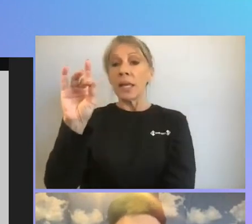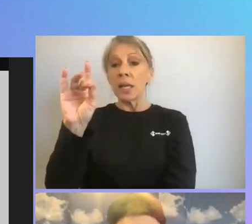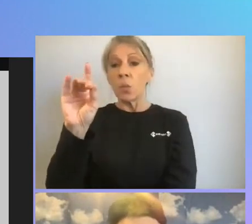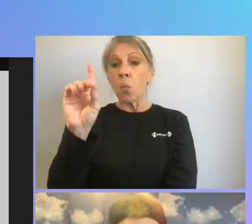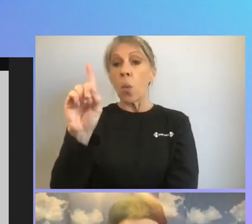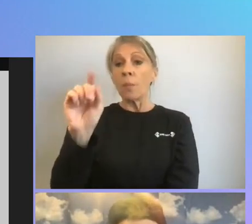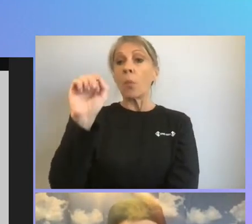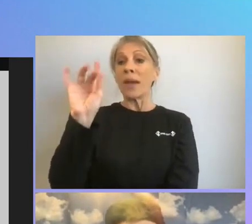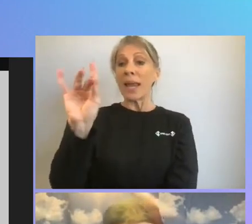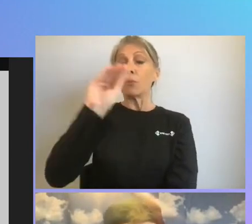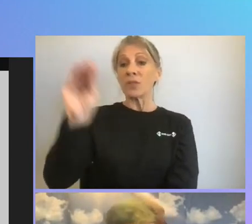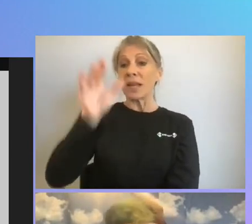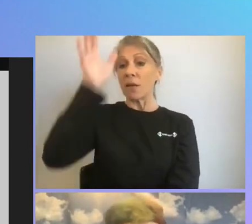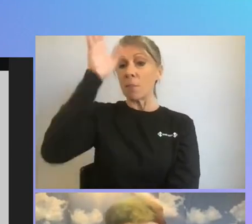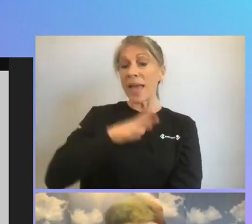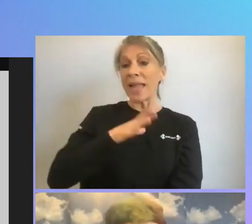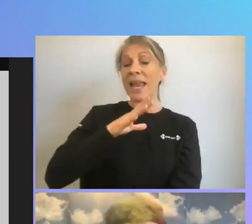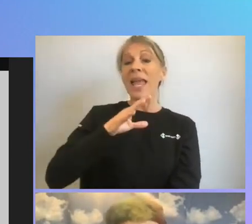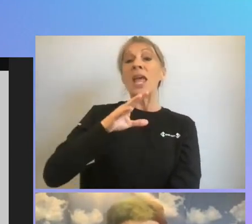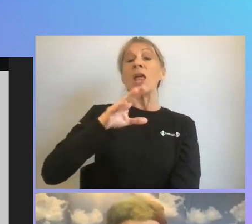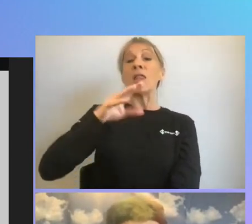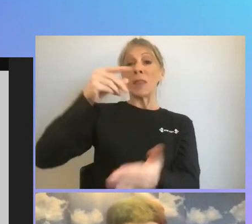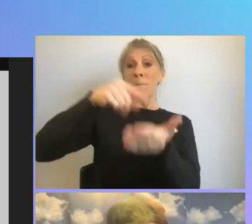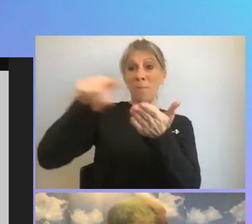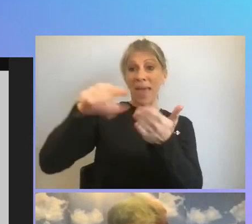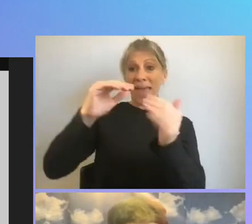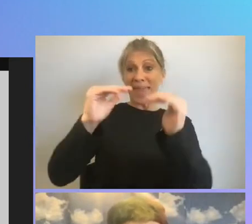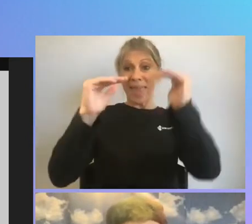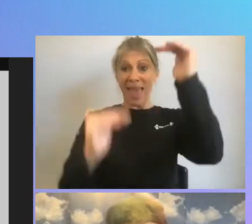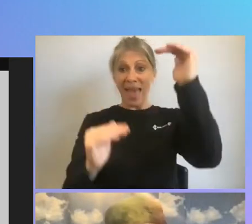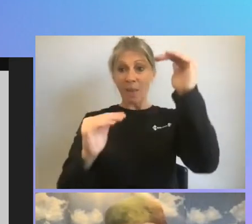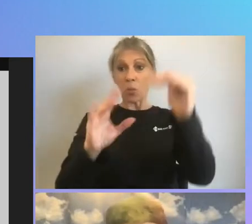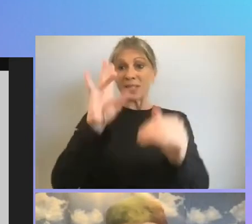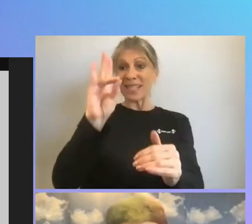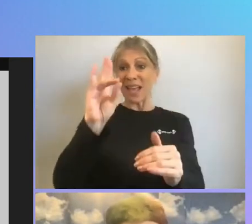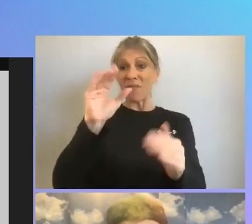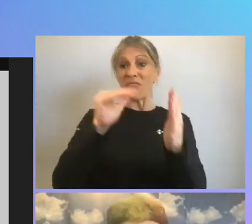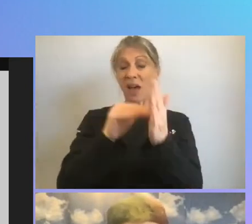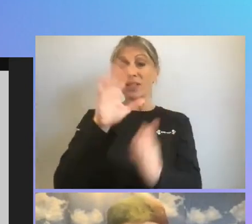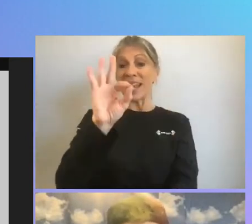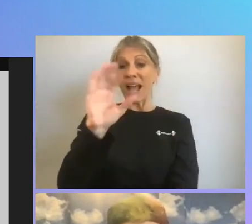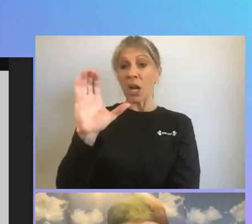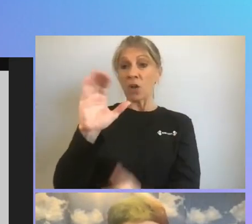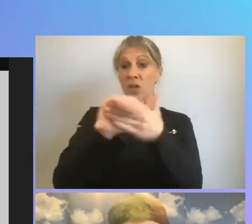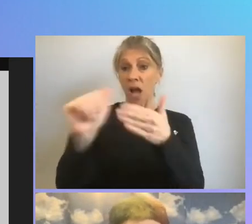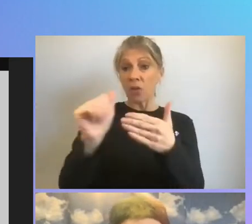was higher. It was, uh, $7,900